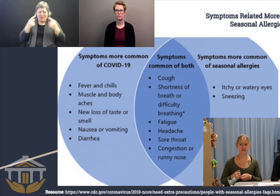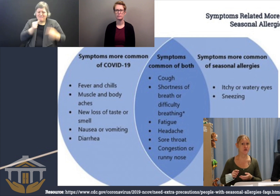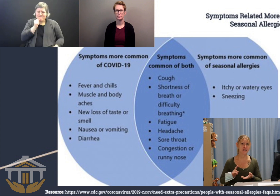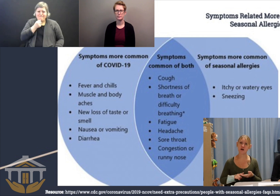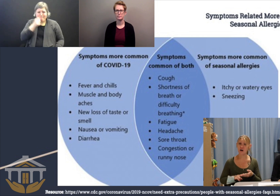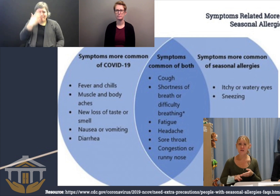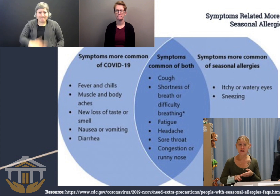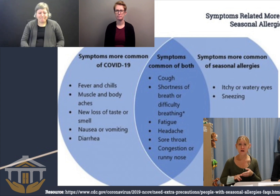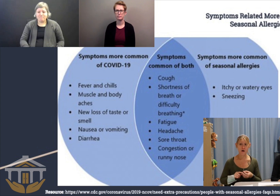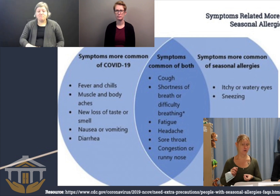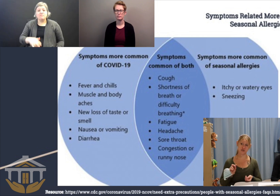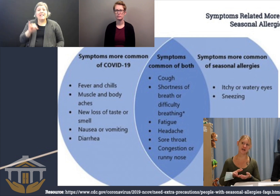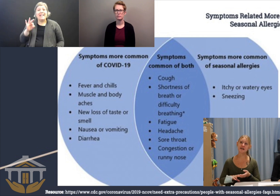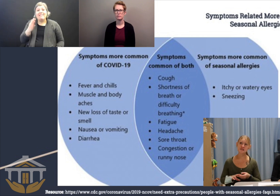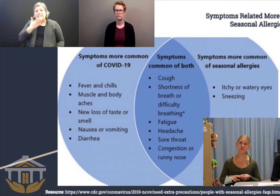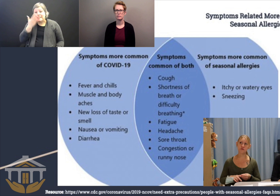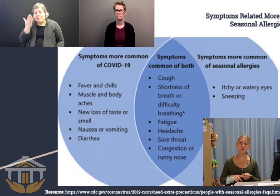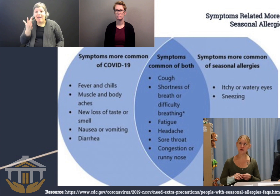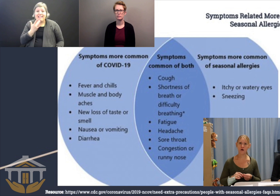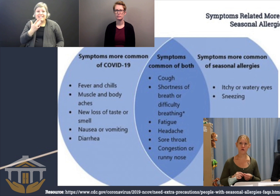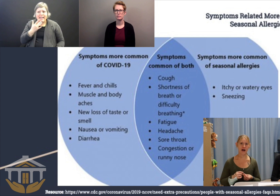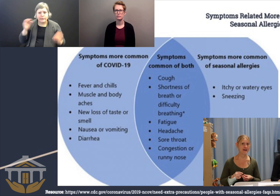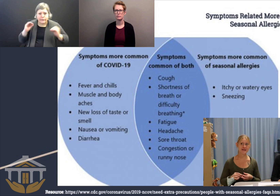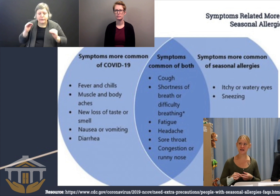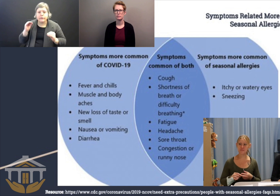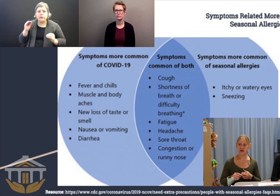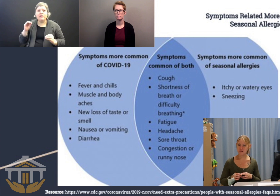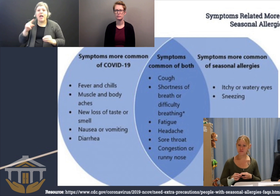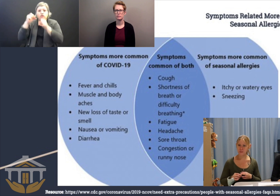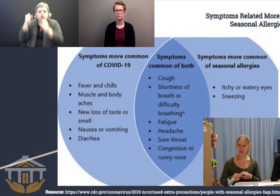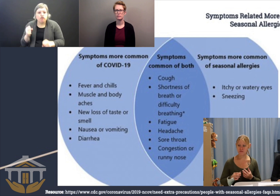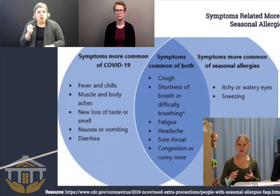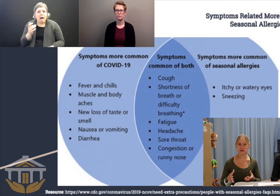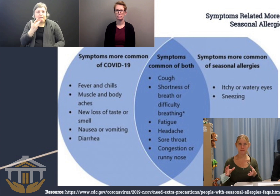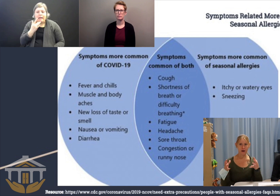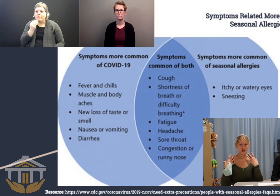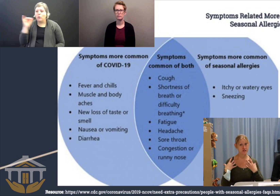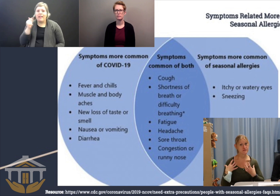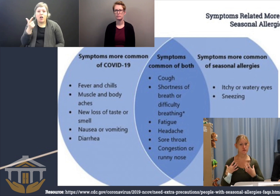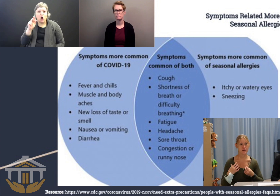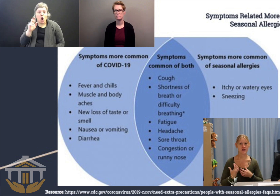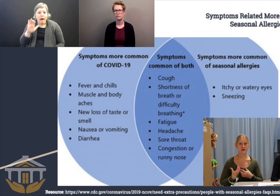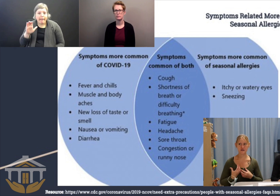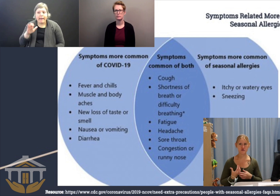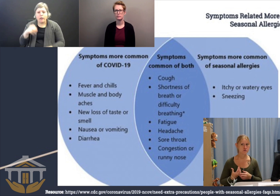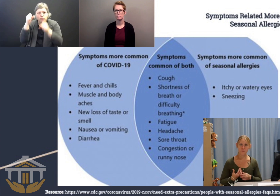if you eat garlic or chinese food or any type of, like, really pungent food, you just won't be able